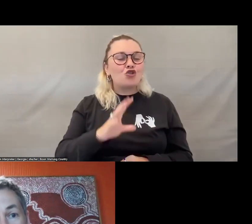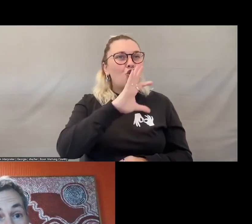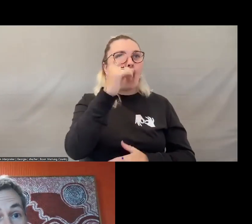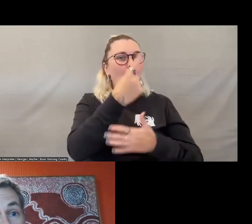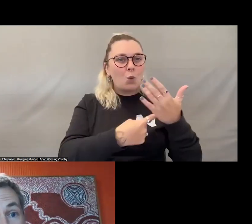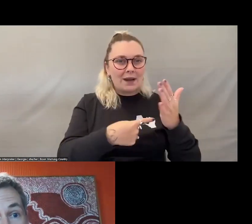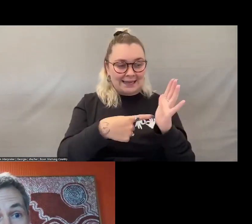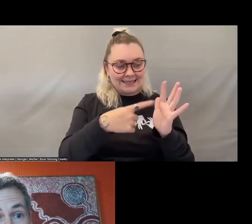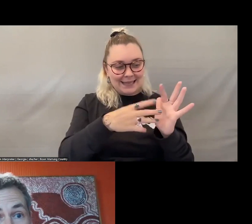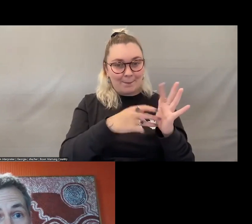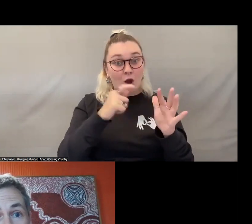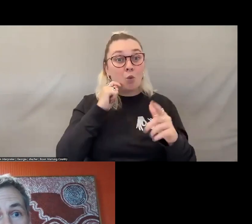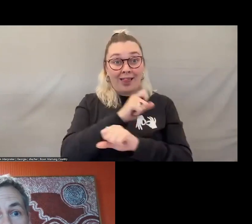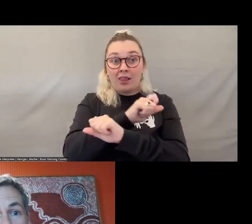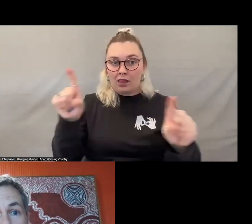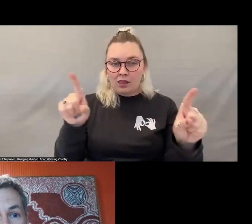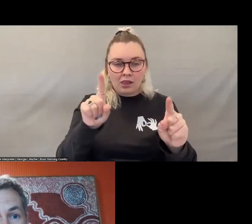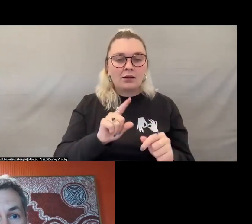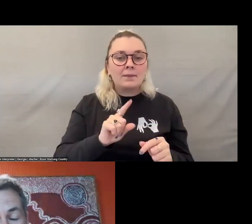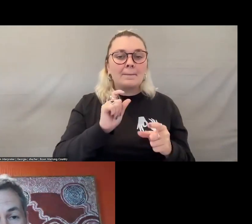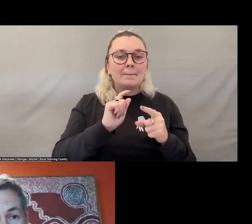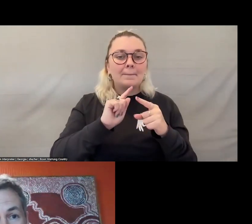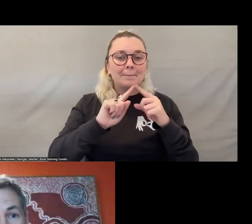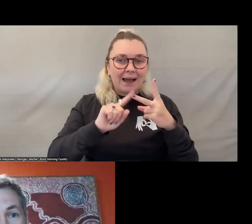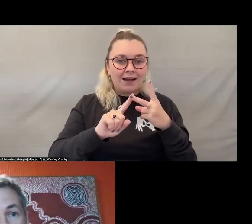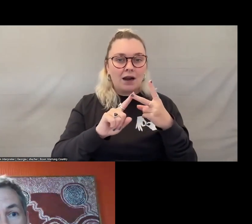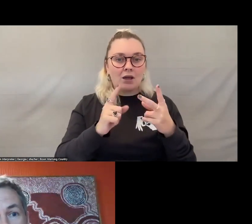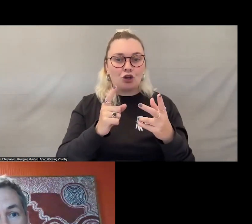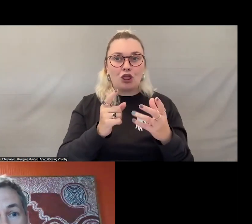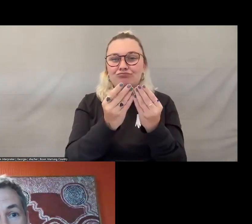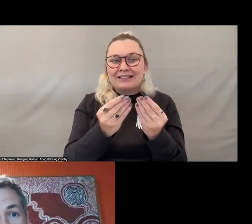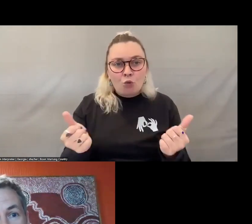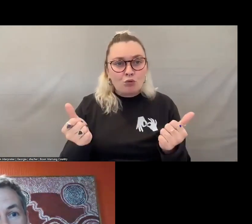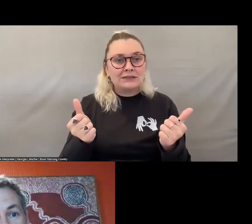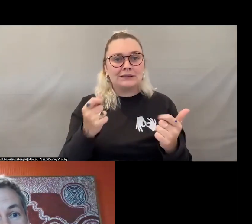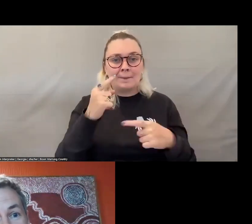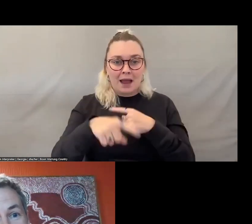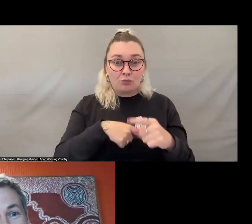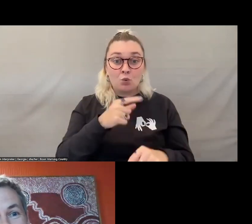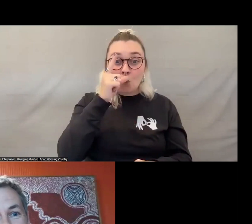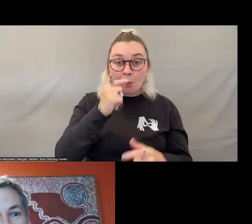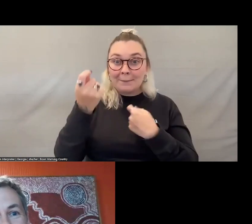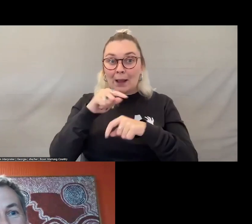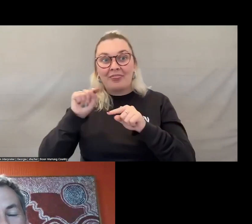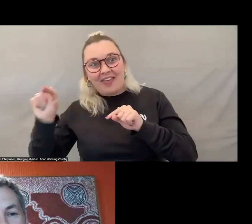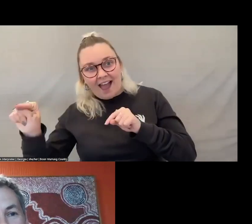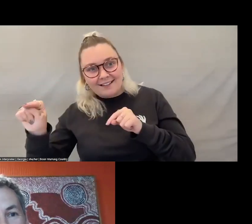that we will send you to everybody, but also, the resources that this could lead to this. Or if you